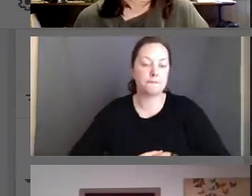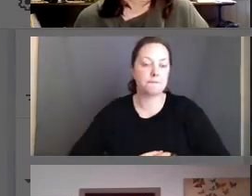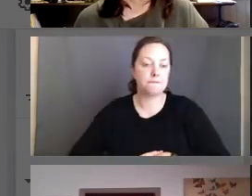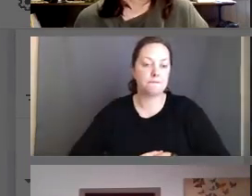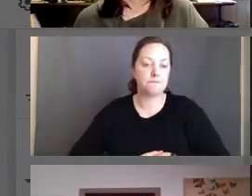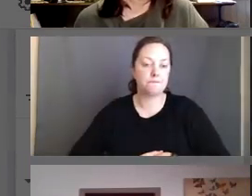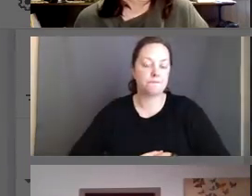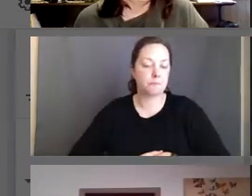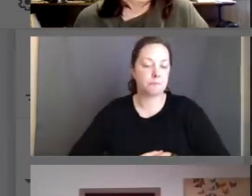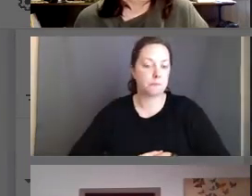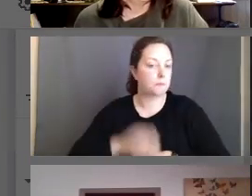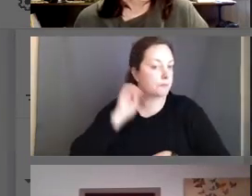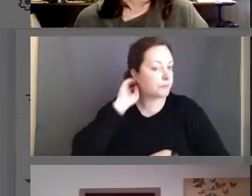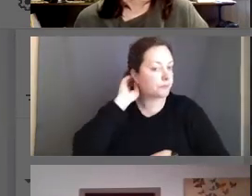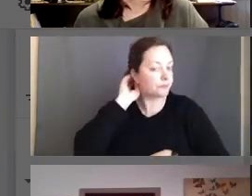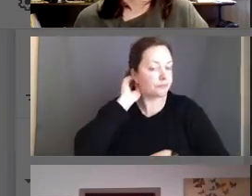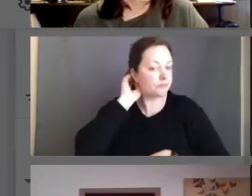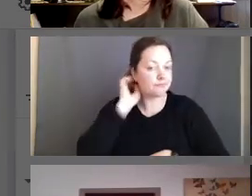and actually put an image in there.